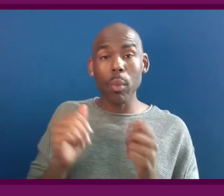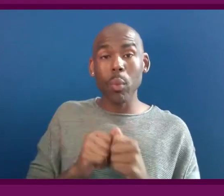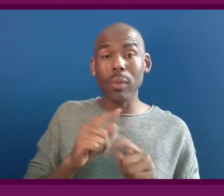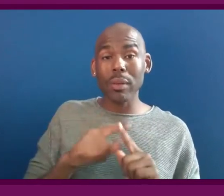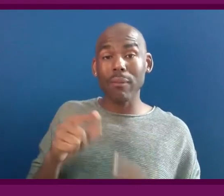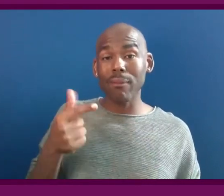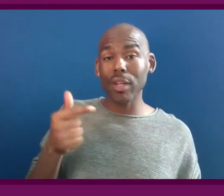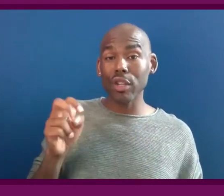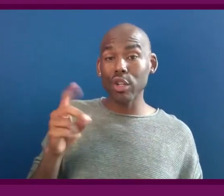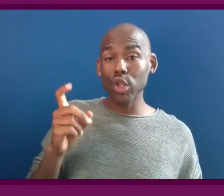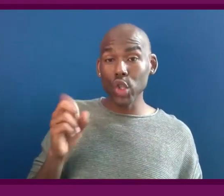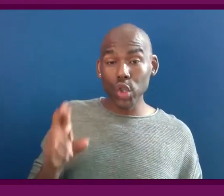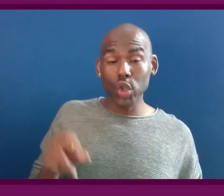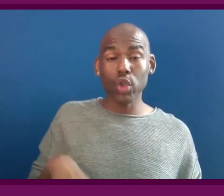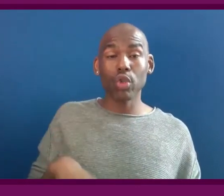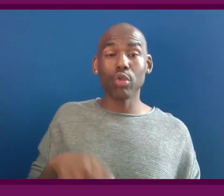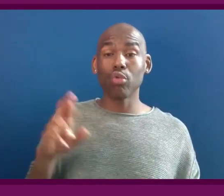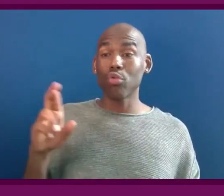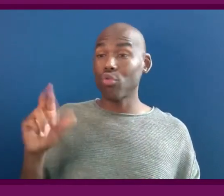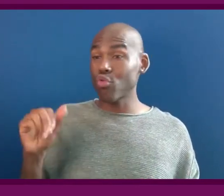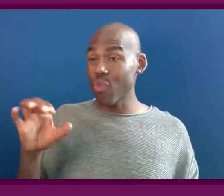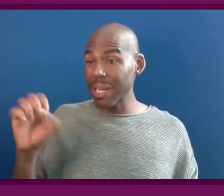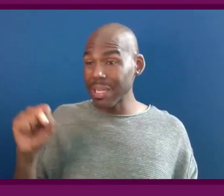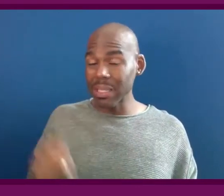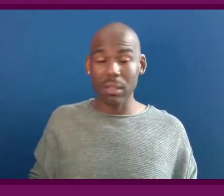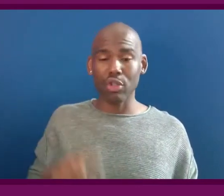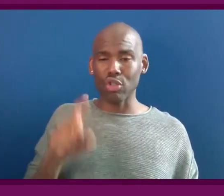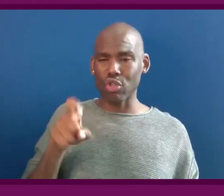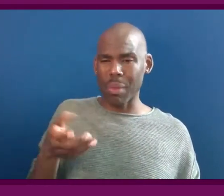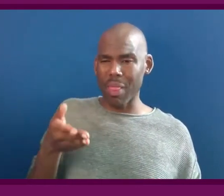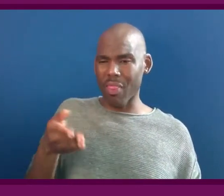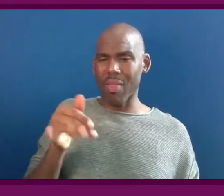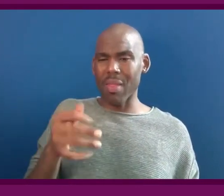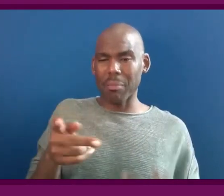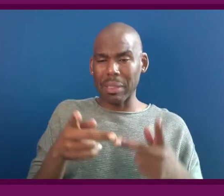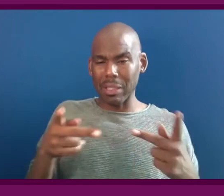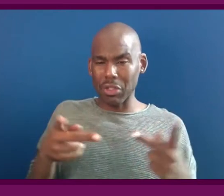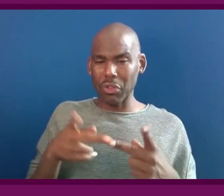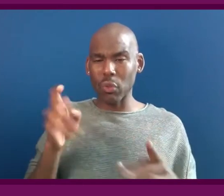genders, of different races and people with disabilities should be in that position to be evaluating.